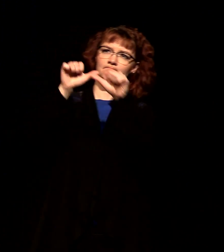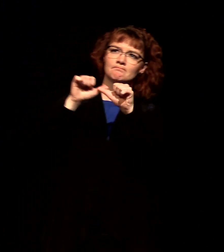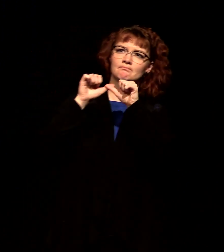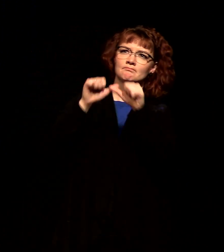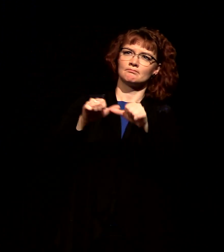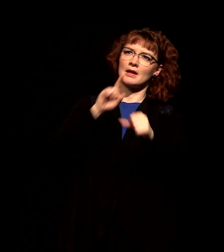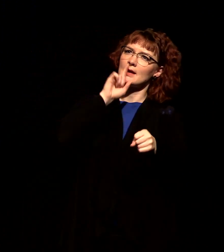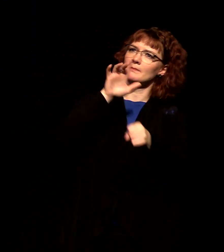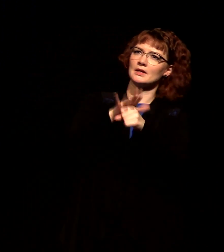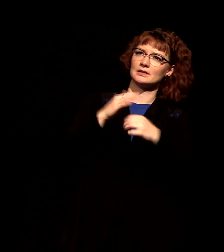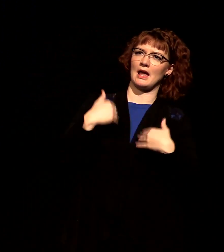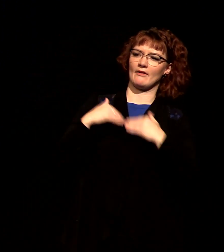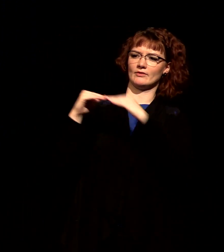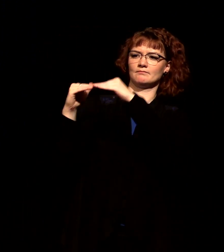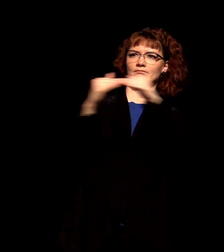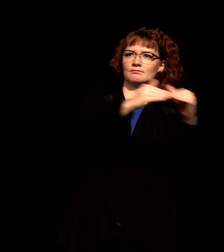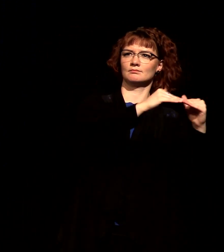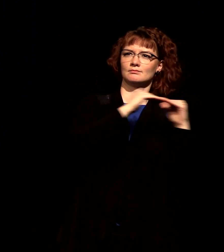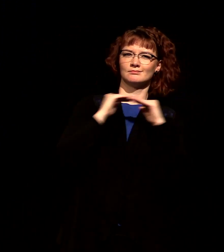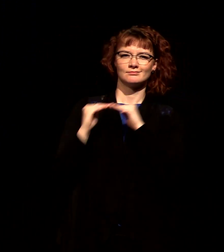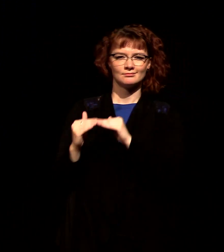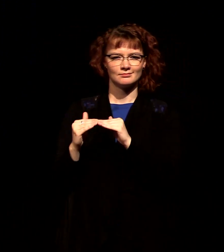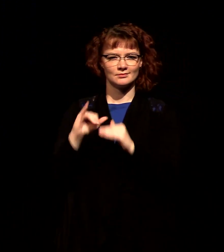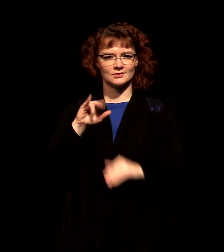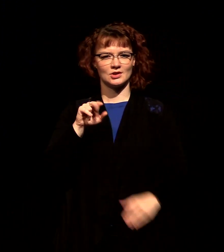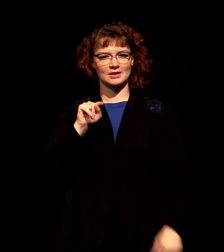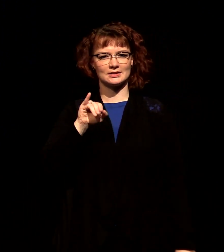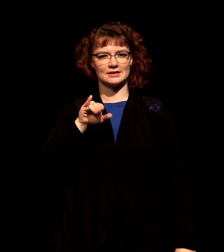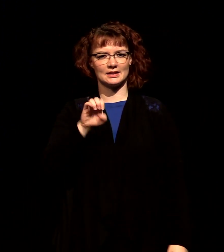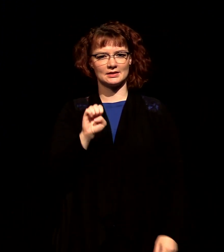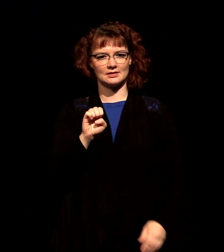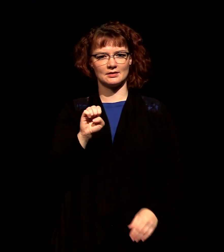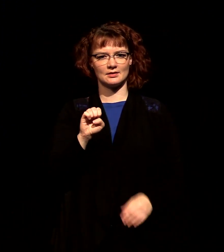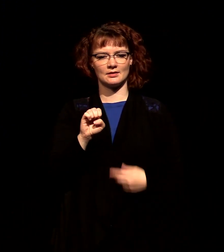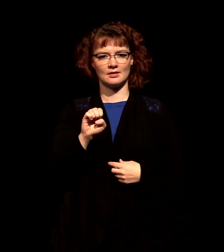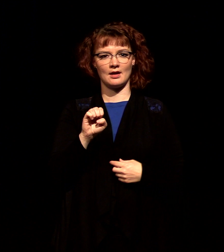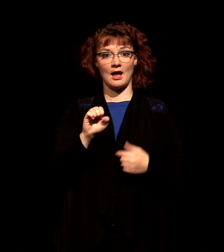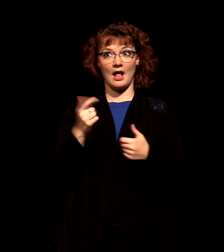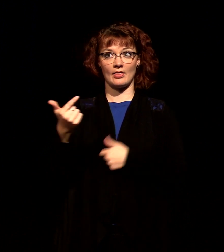necessary response in worship. These are the themes repeated in